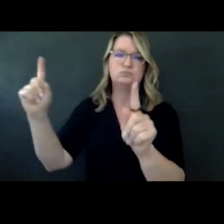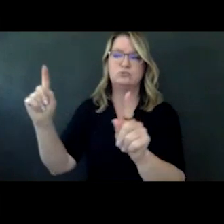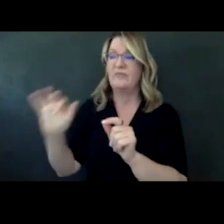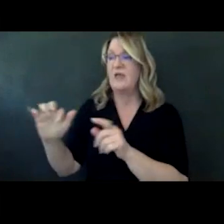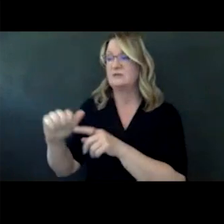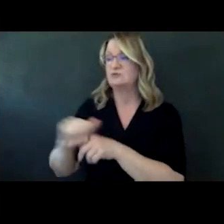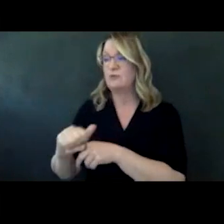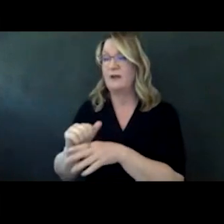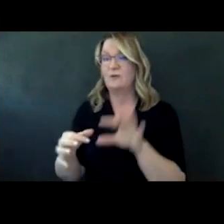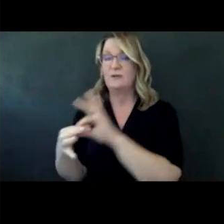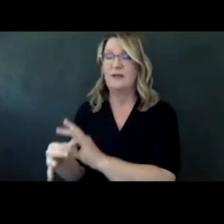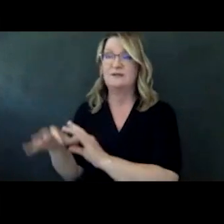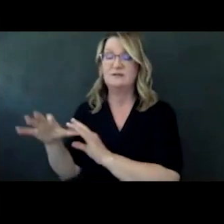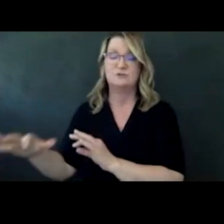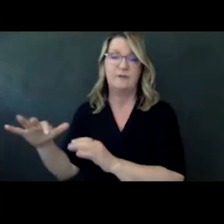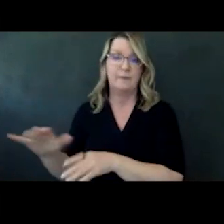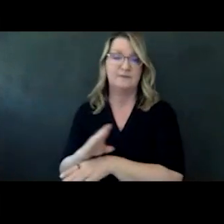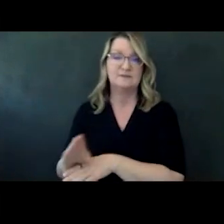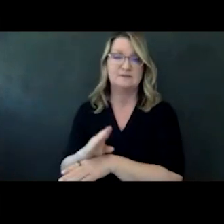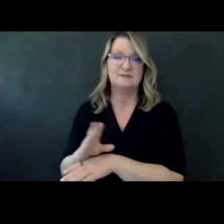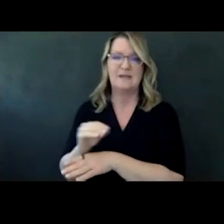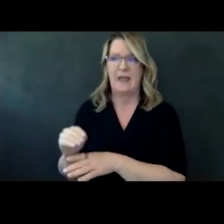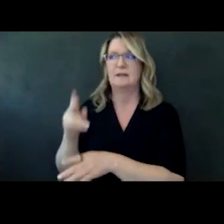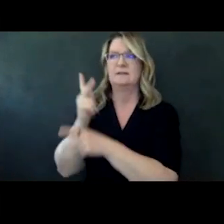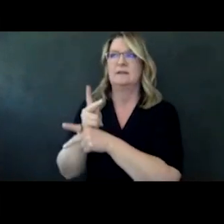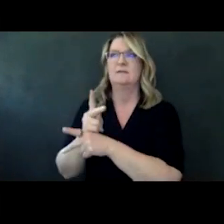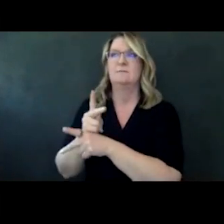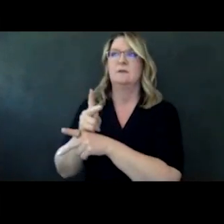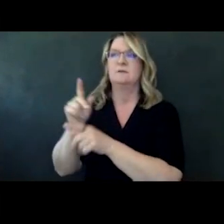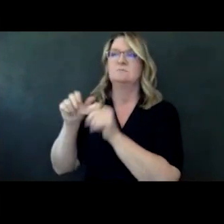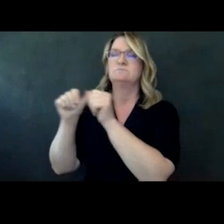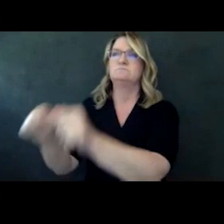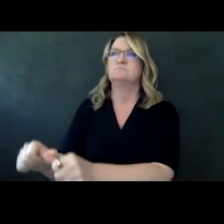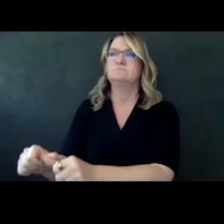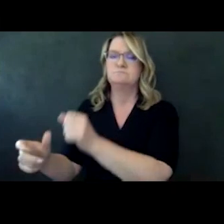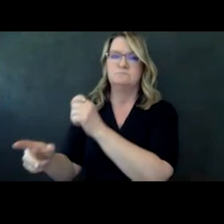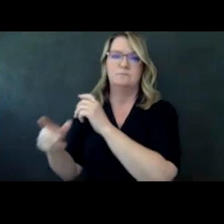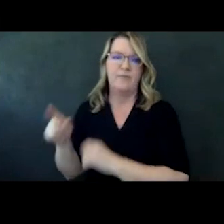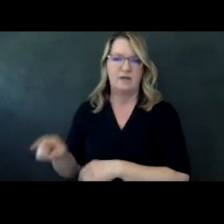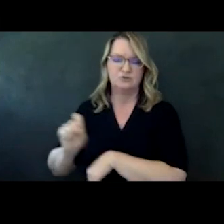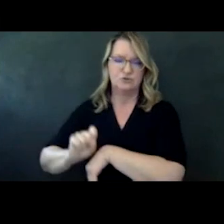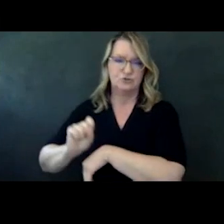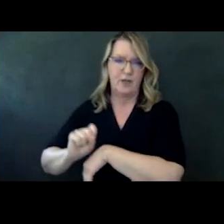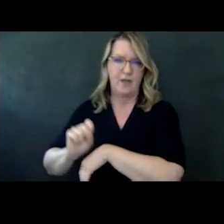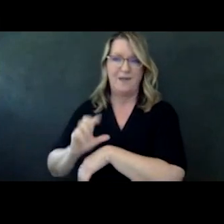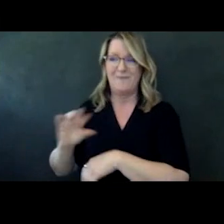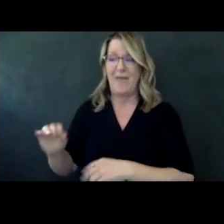for those they do hire, and having a partner who follows through with dependable workers.